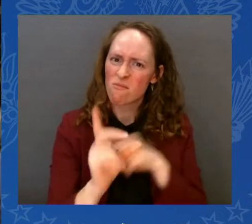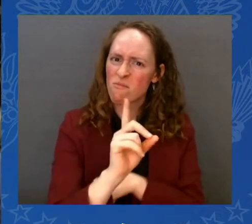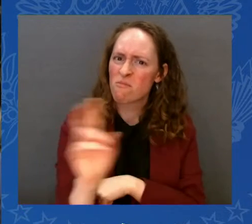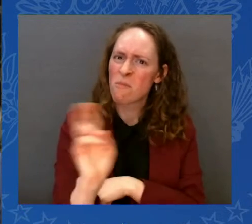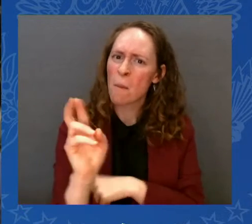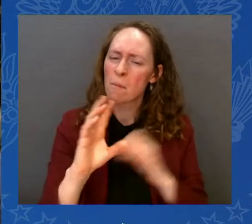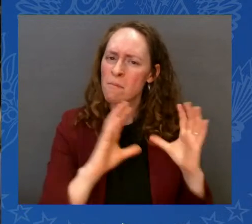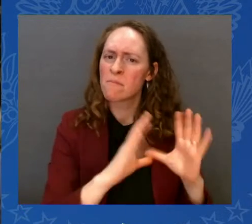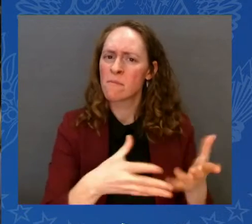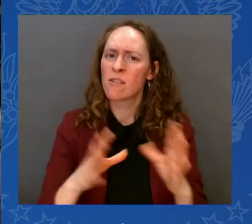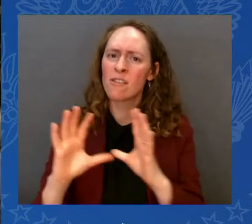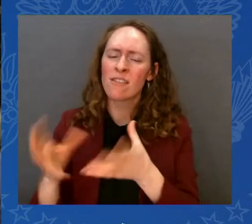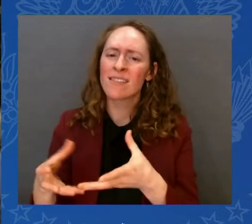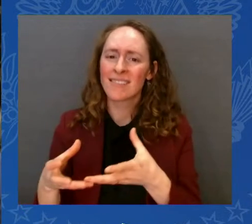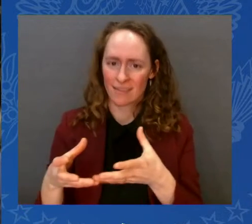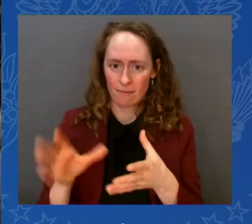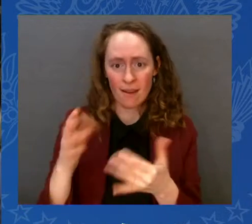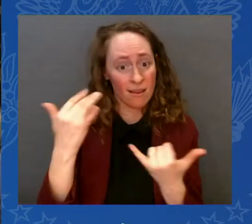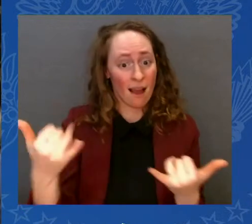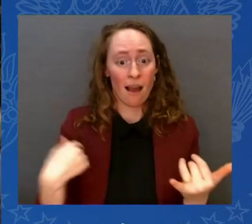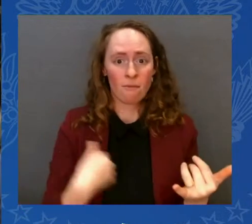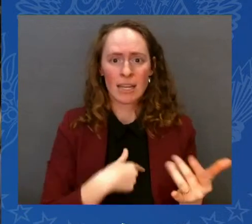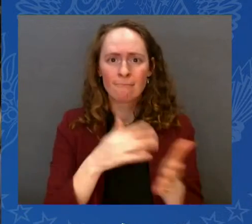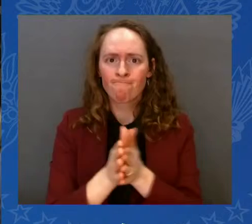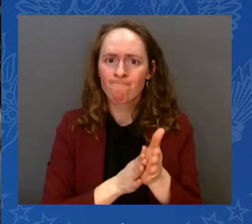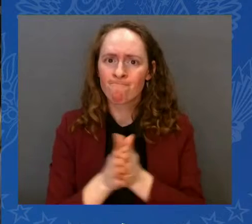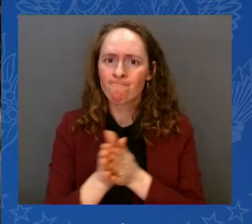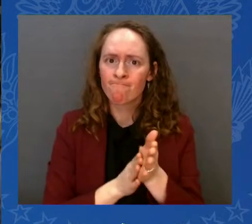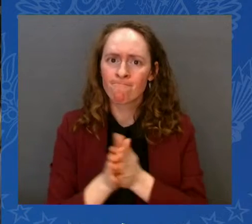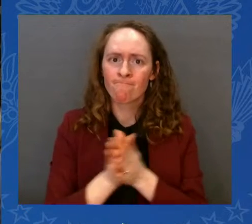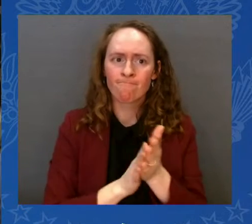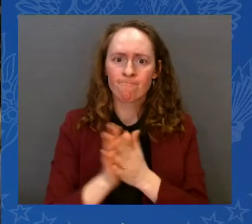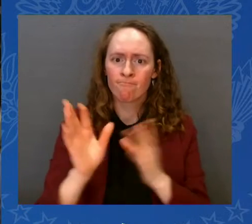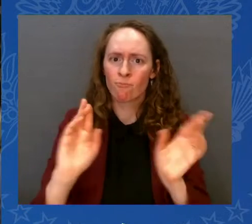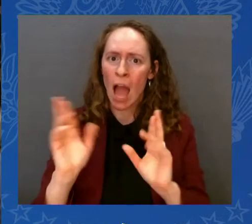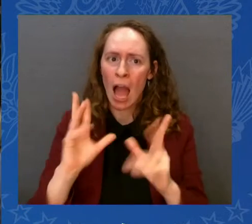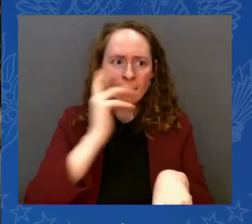We were -- Mitch and Mr. President, Kathy Hochul, and I were together a couple of weeks ago in New York.